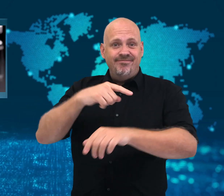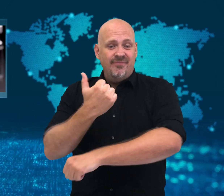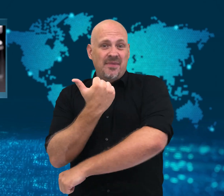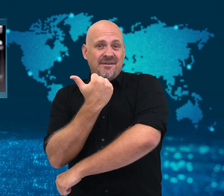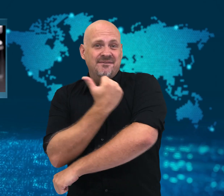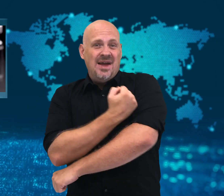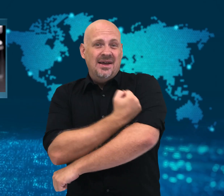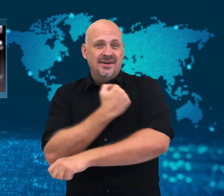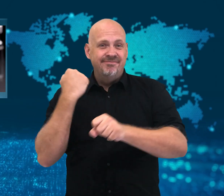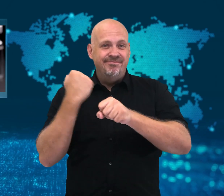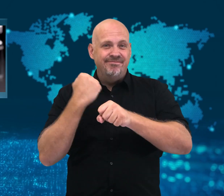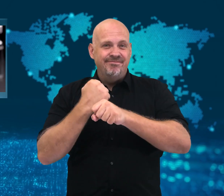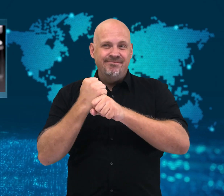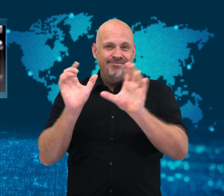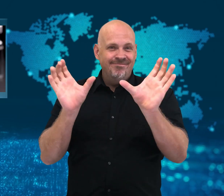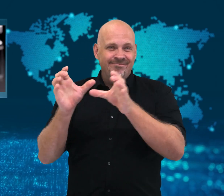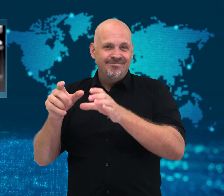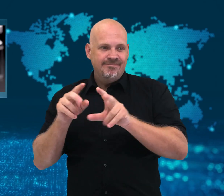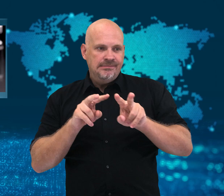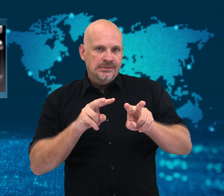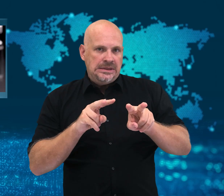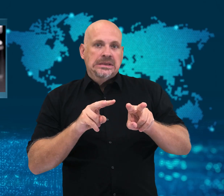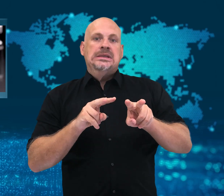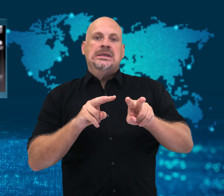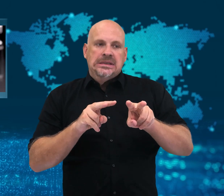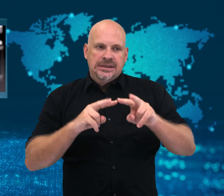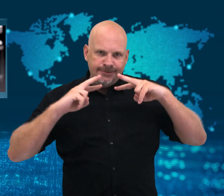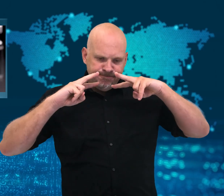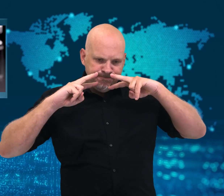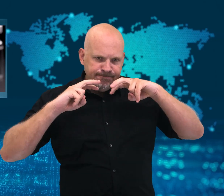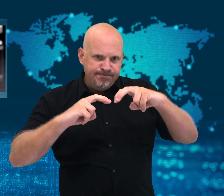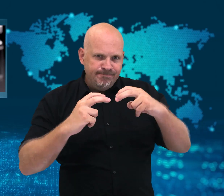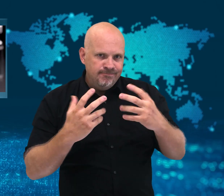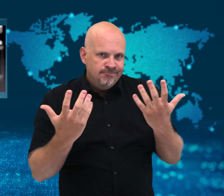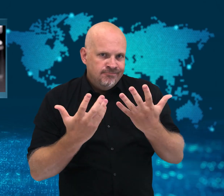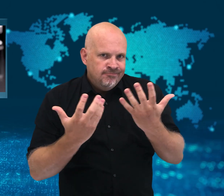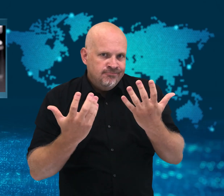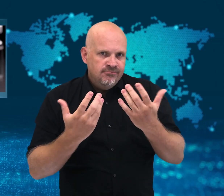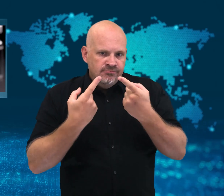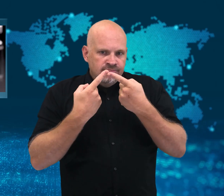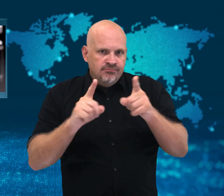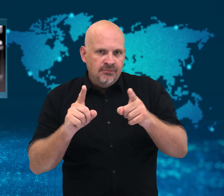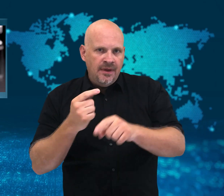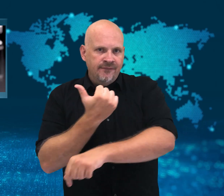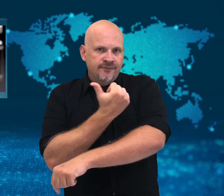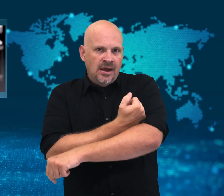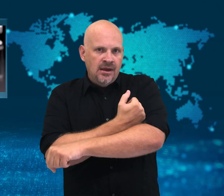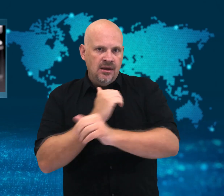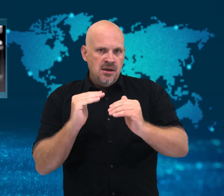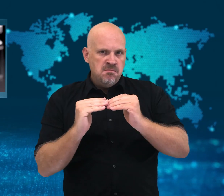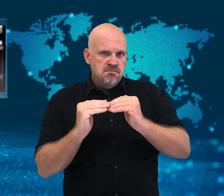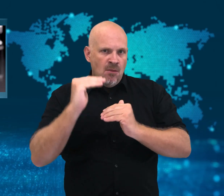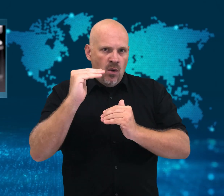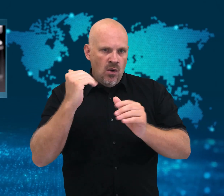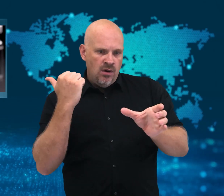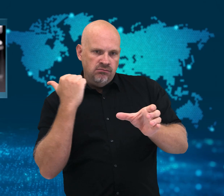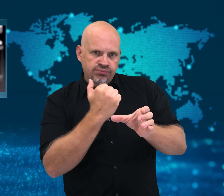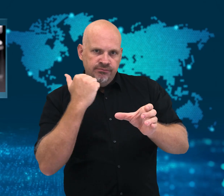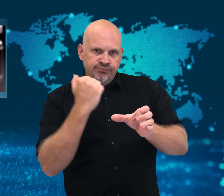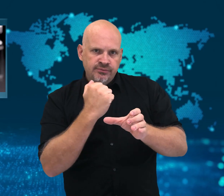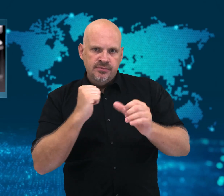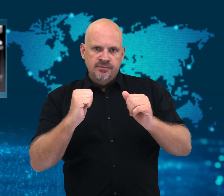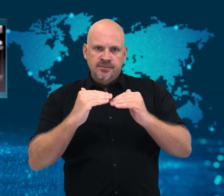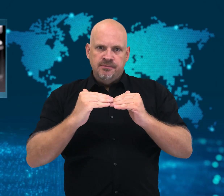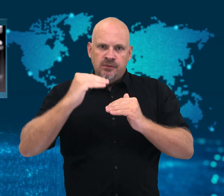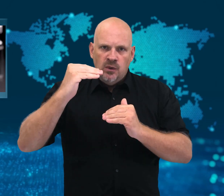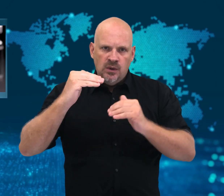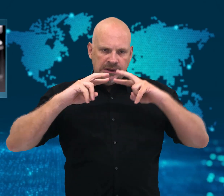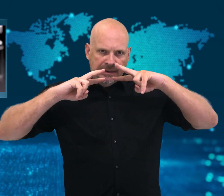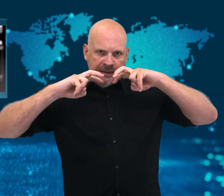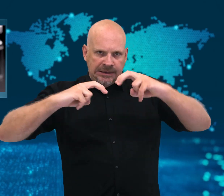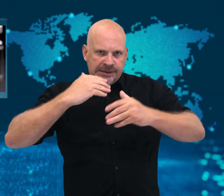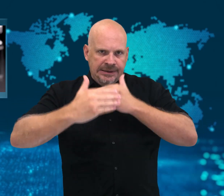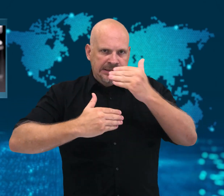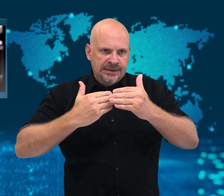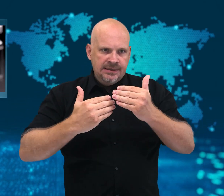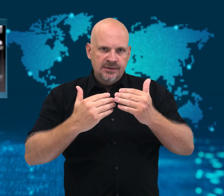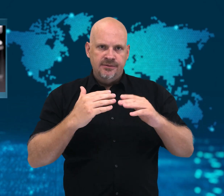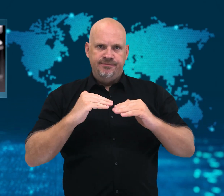vaccine companies are looking into additional shots for increased protection.